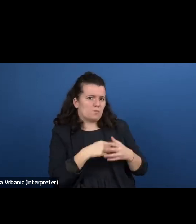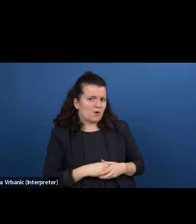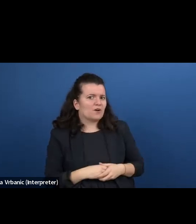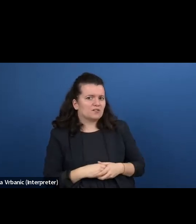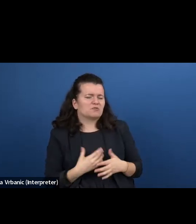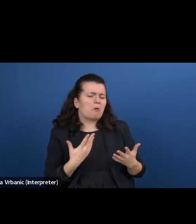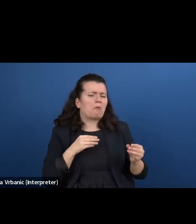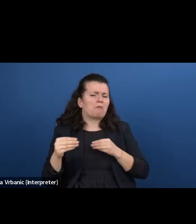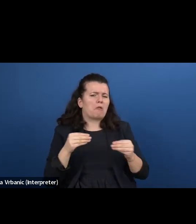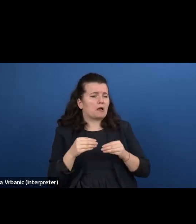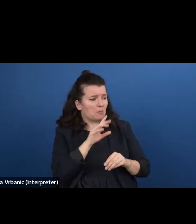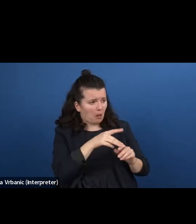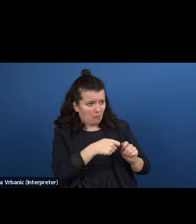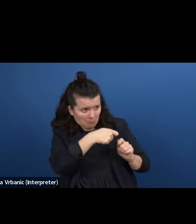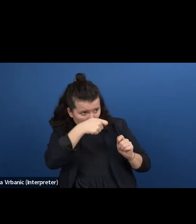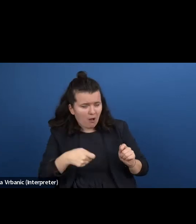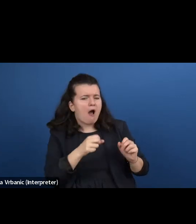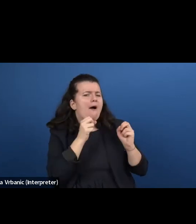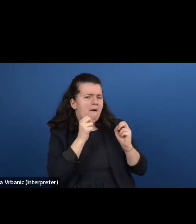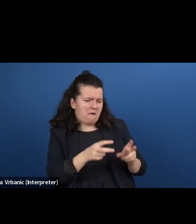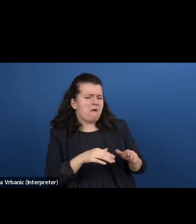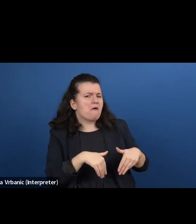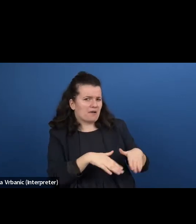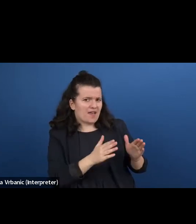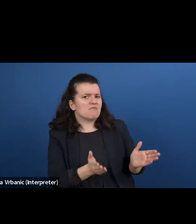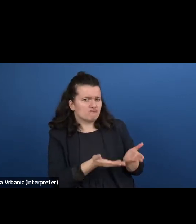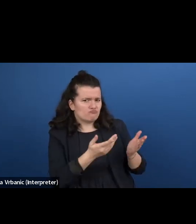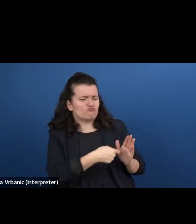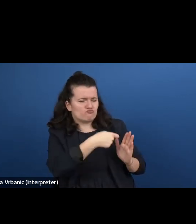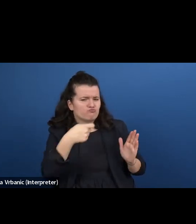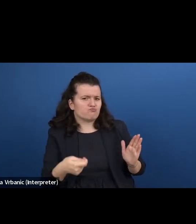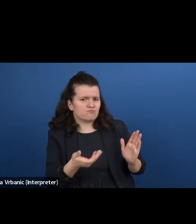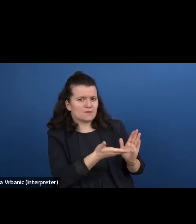So, if you have questions, any comments,